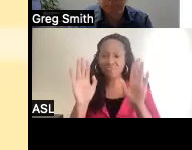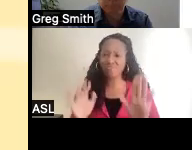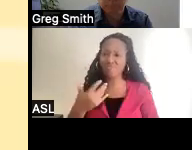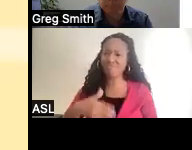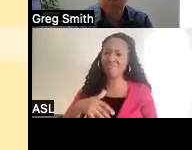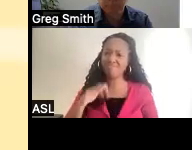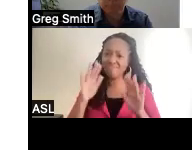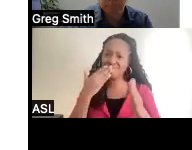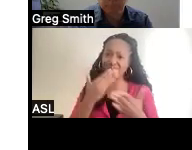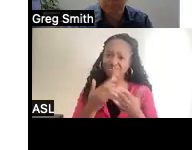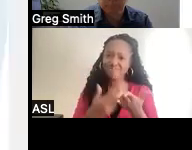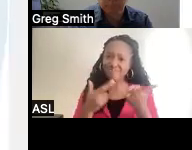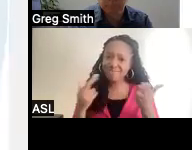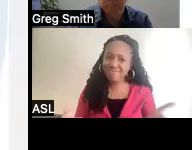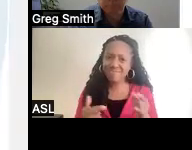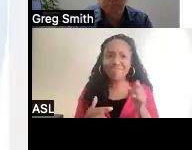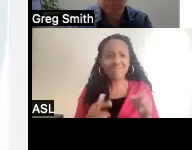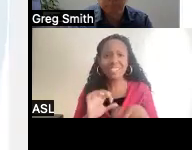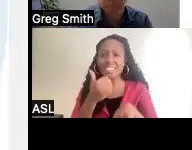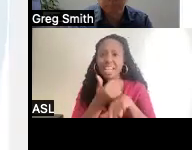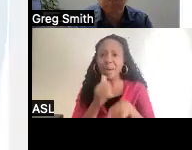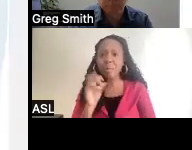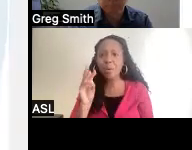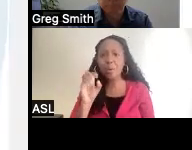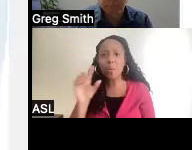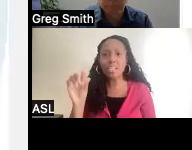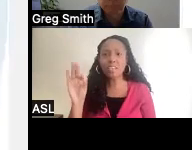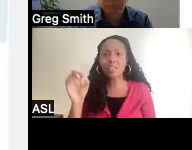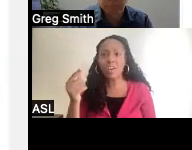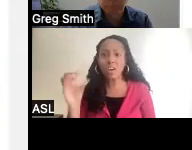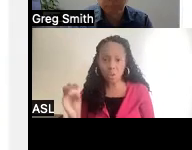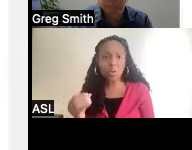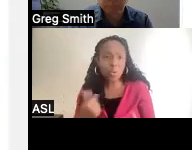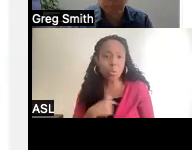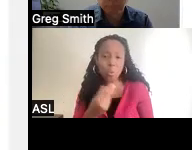resource developed by Wells Fargo that we do use for curriculum for our financial